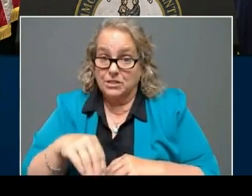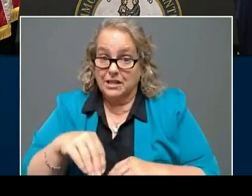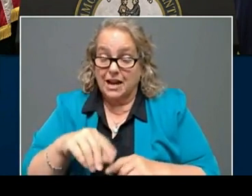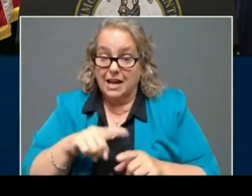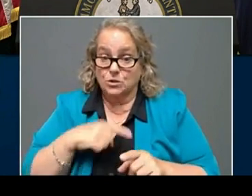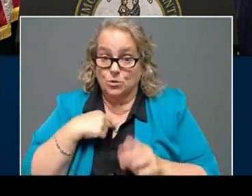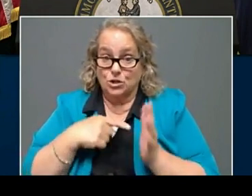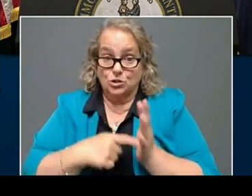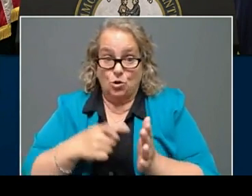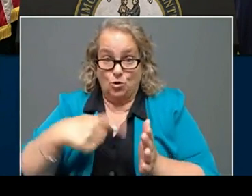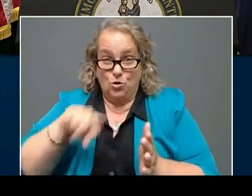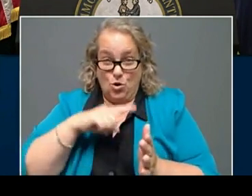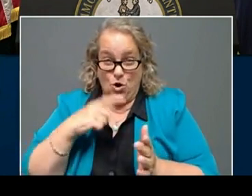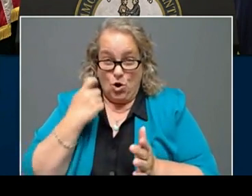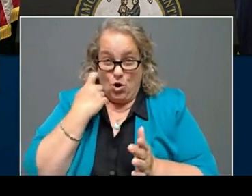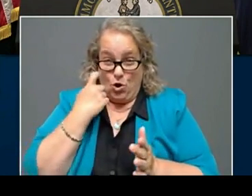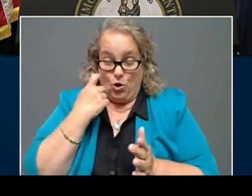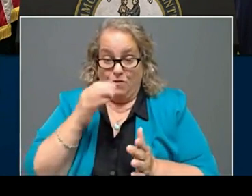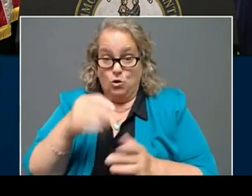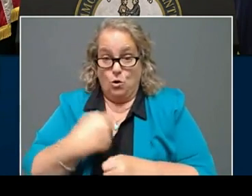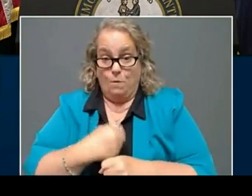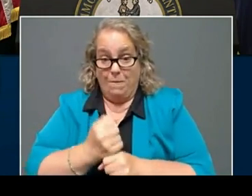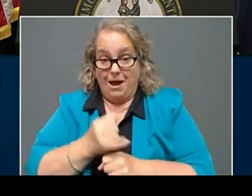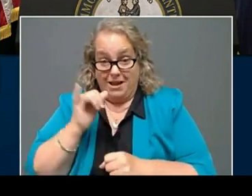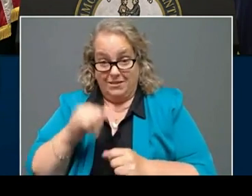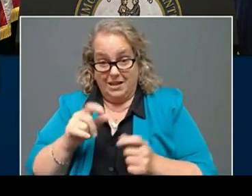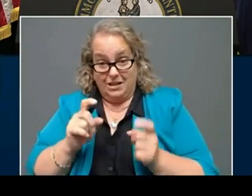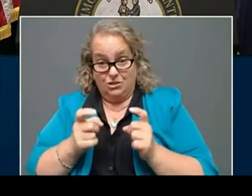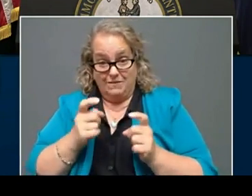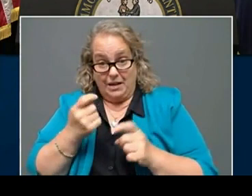earlier, if you make that, just a little bit older, uh, the numbers, um,